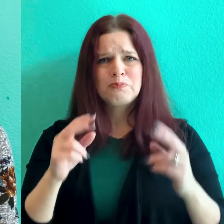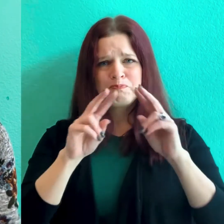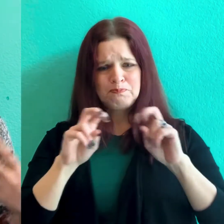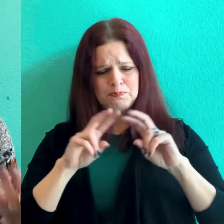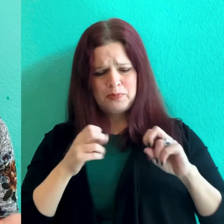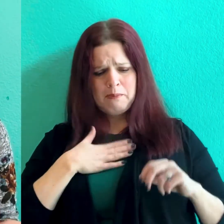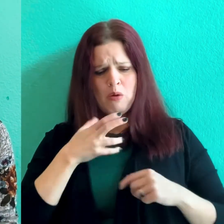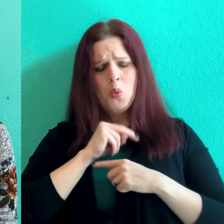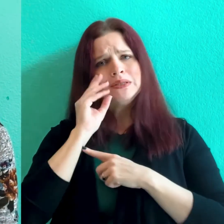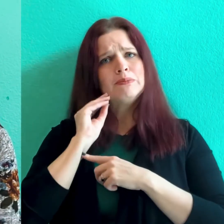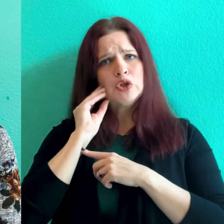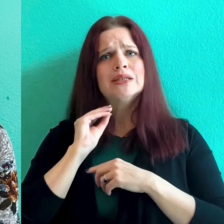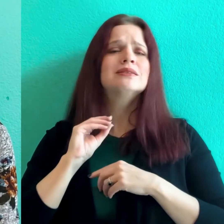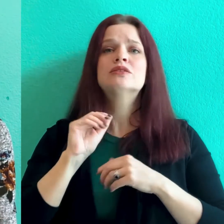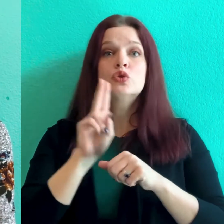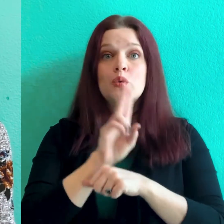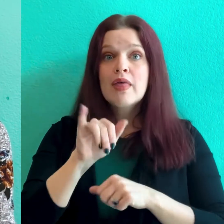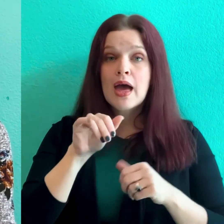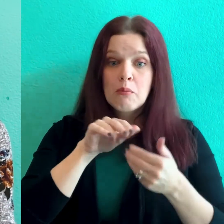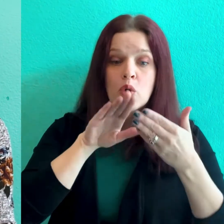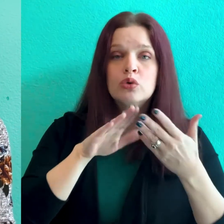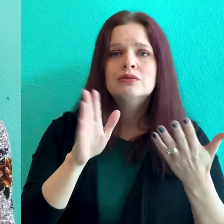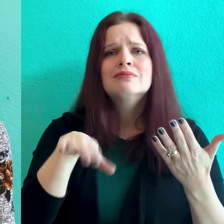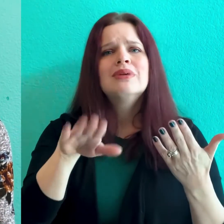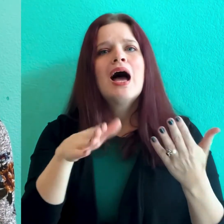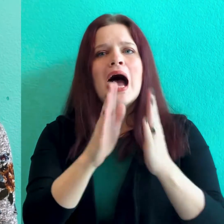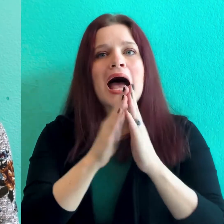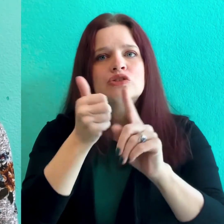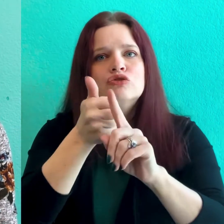And so looking at your own experiences through this approach, I encourage you to ask yourself,